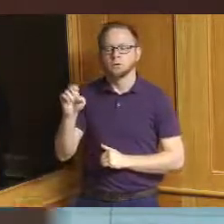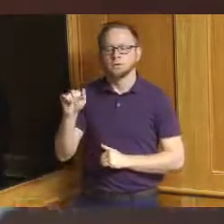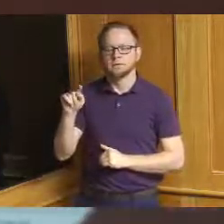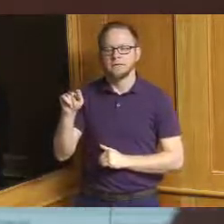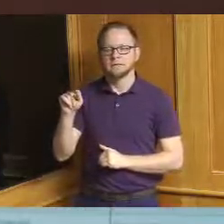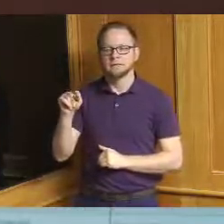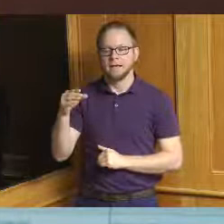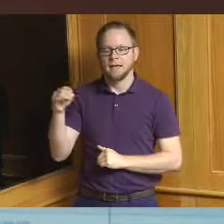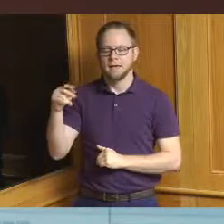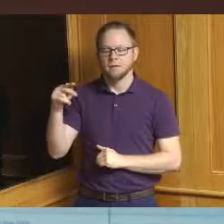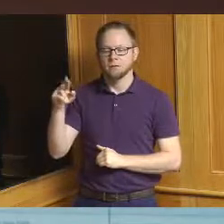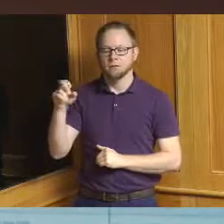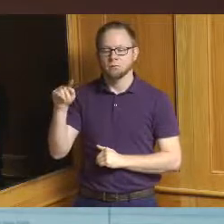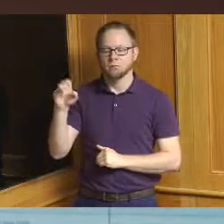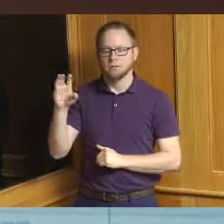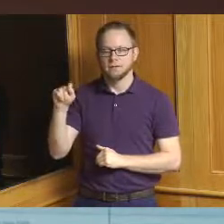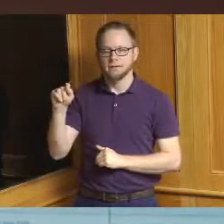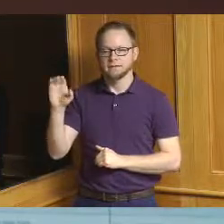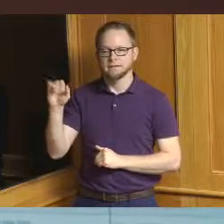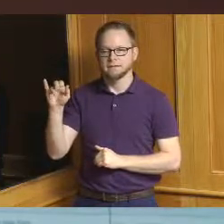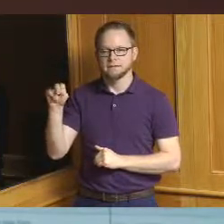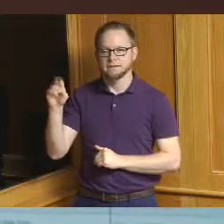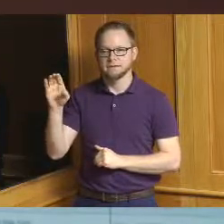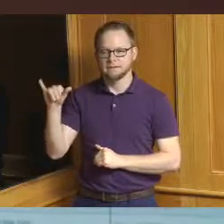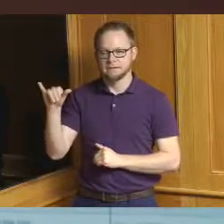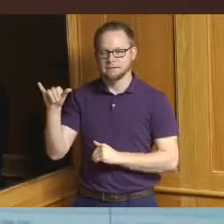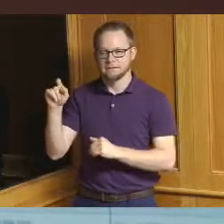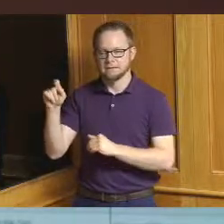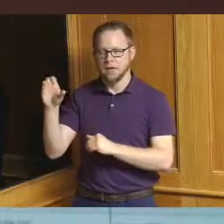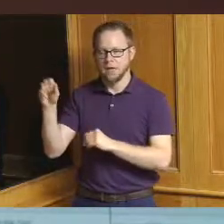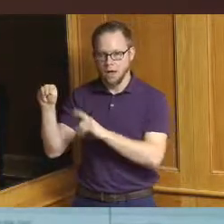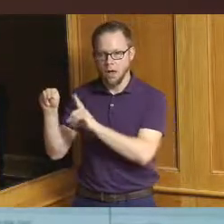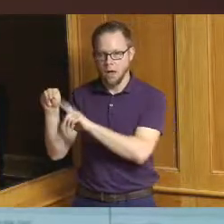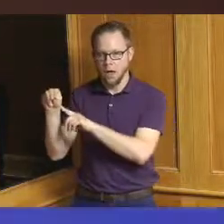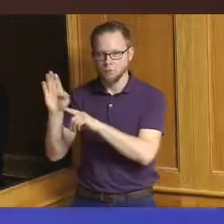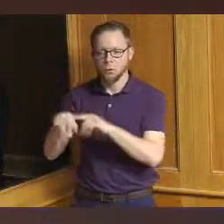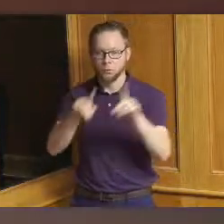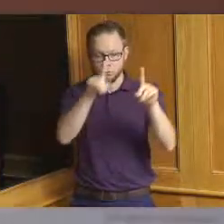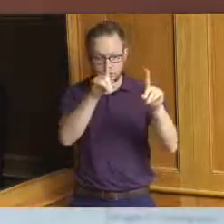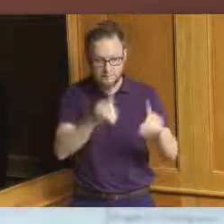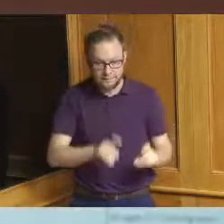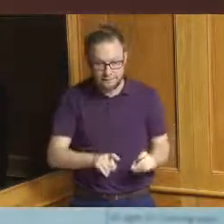testing sites as well as vaccination sites you have three options when you're on on that website